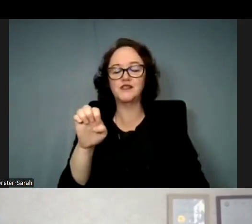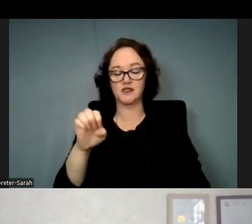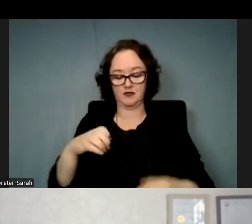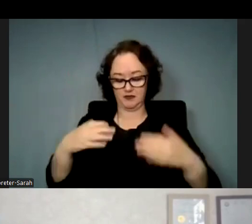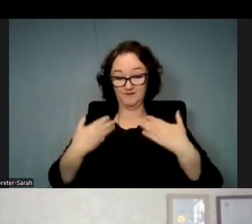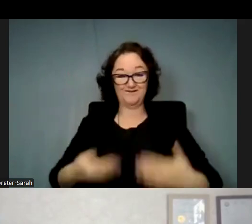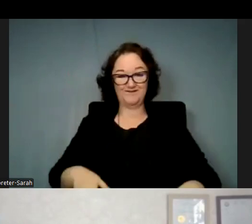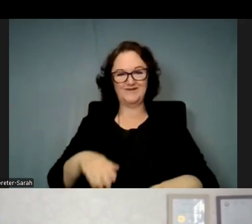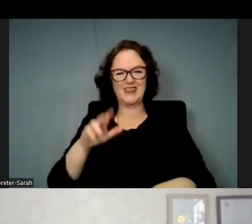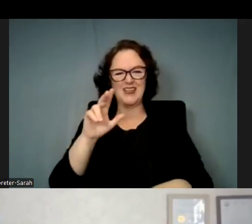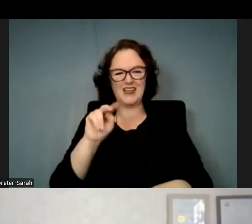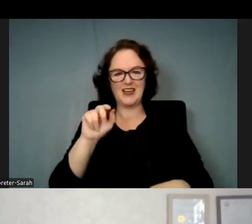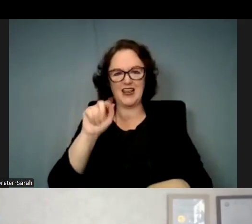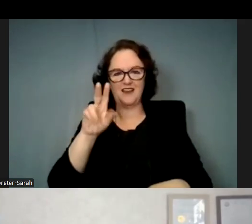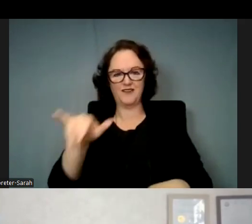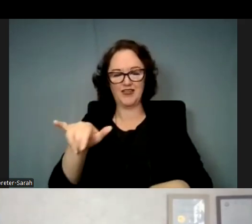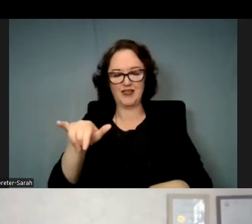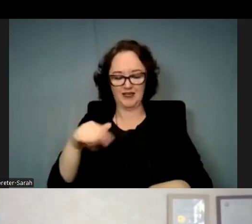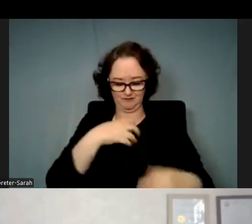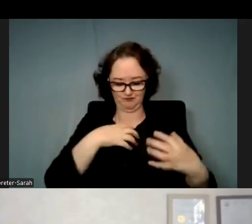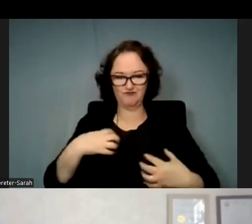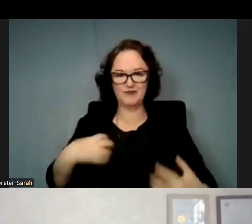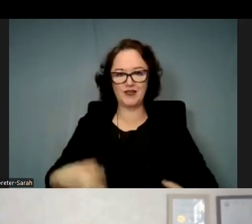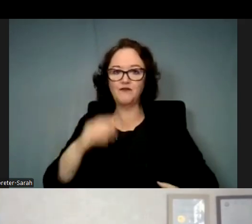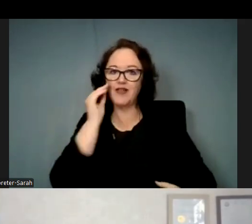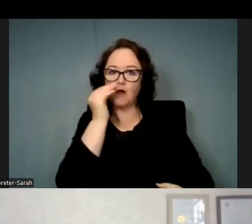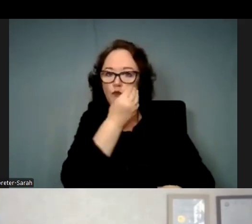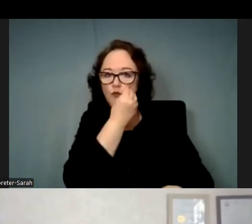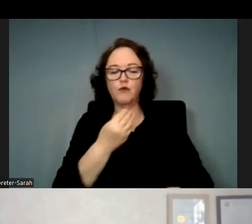white flowers on it, and I'm sitting against a purple chair,